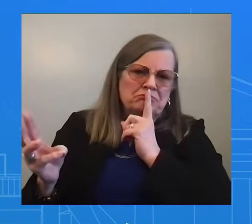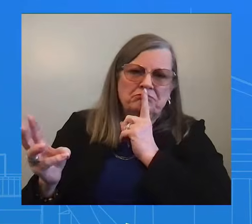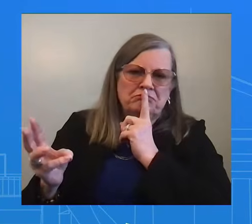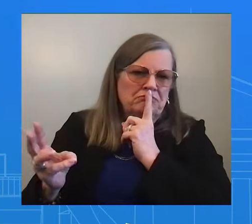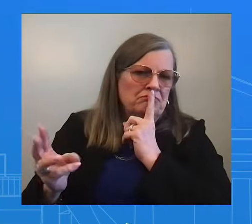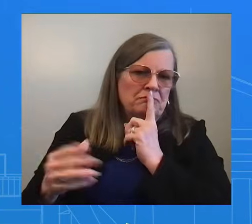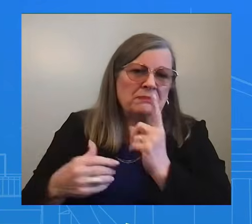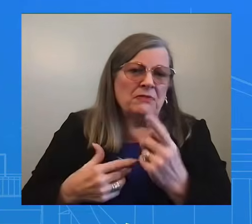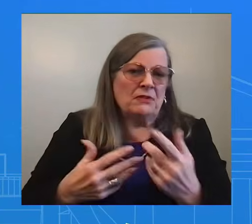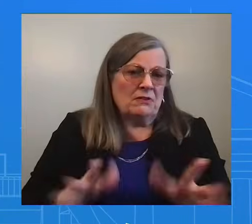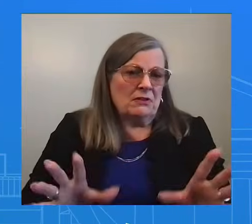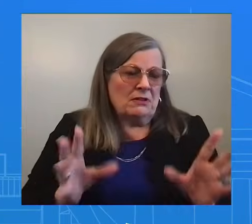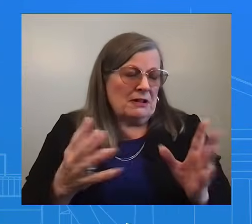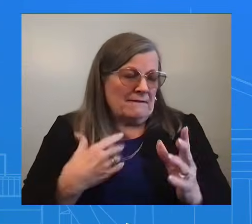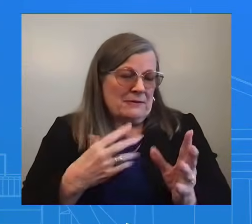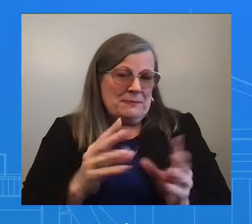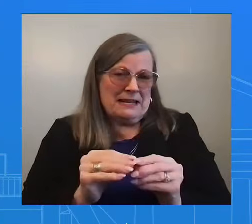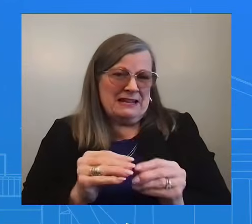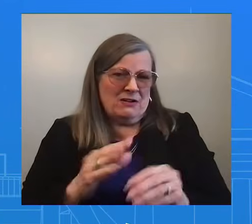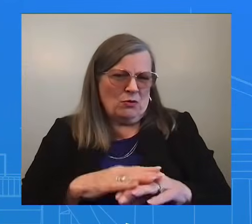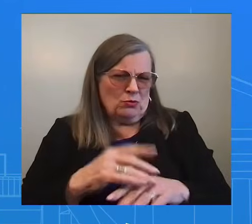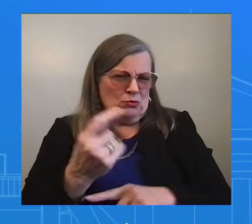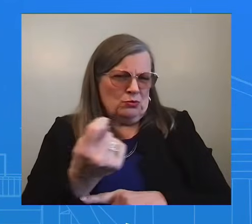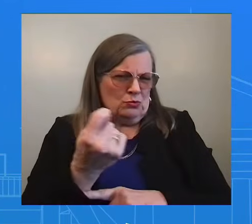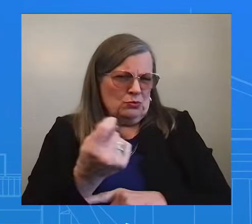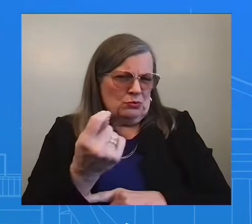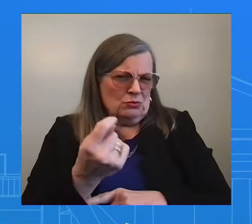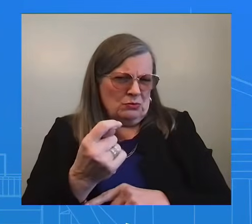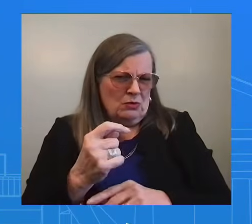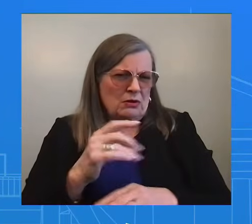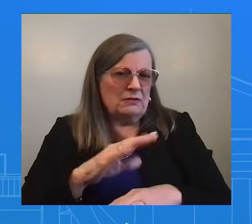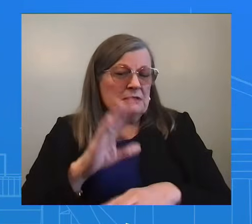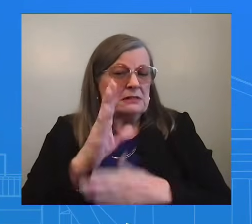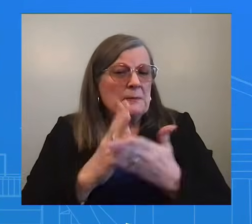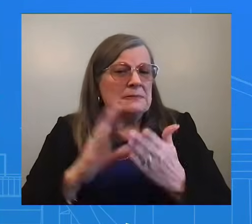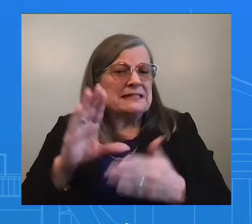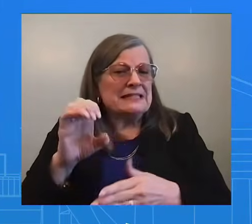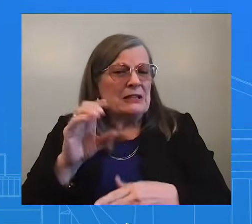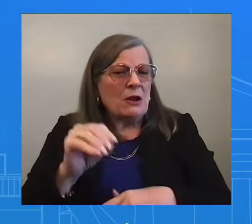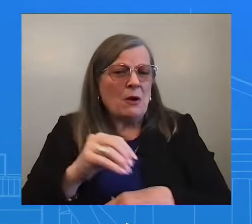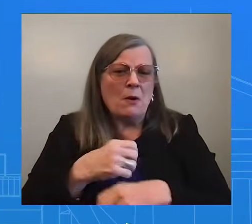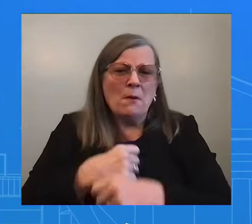and the CEOs of the companies that make the RSV vaccine for infants. Last week, the manufacturers had said they could have